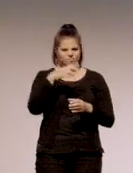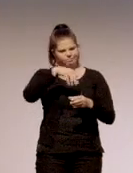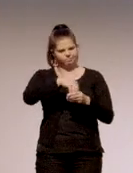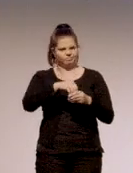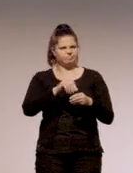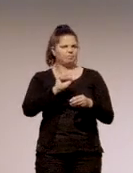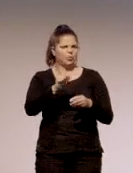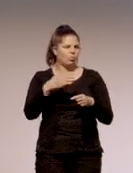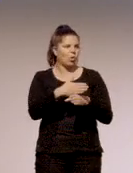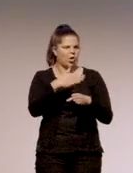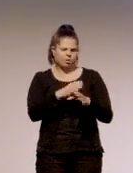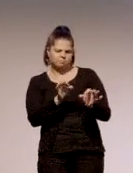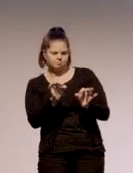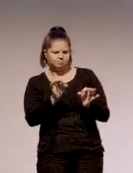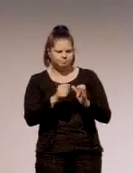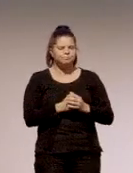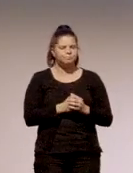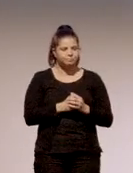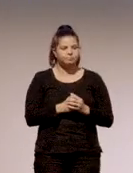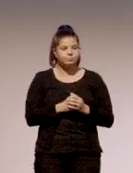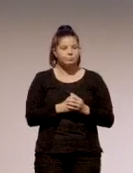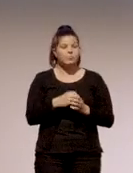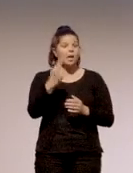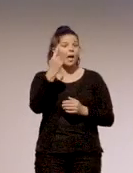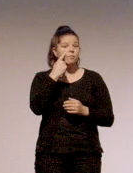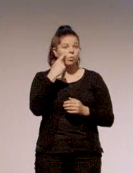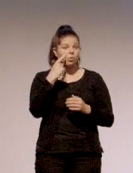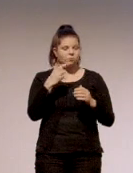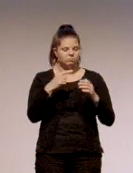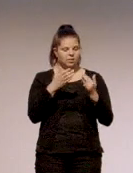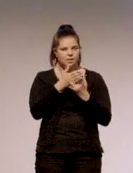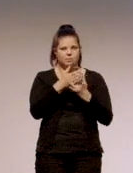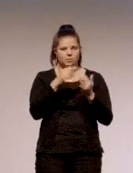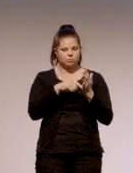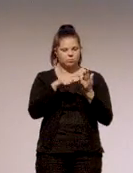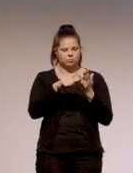View the online accessibility toolkit at accessibility.sa.gov.eu.